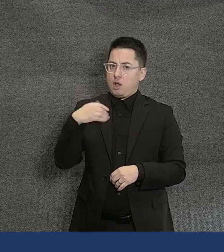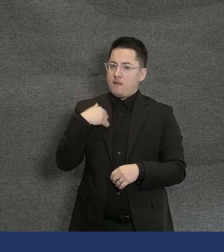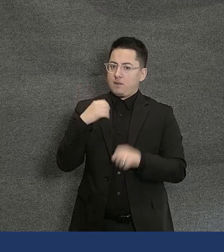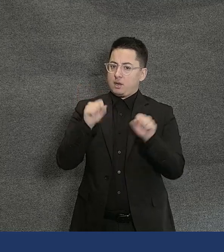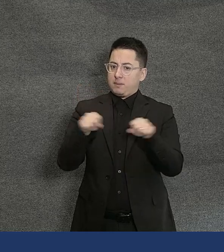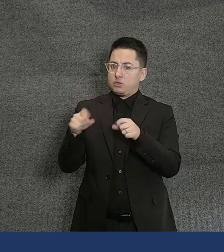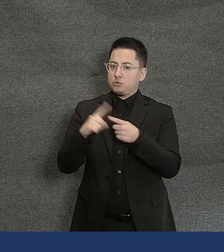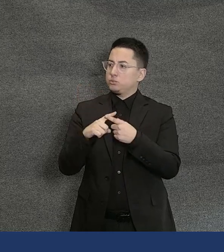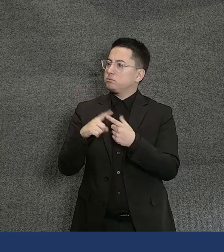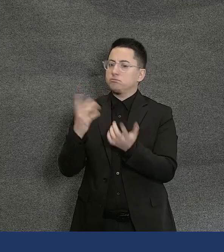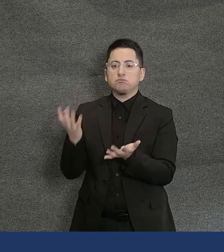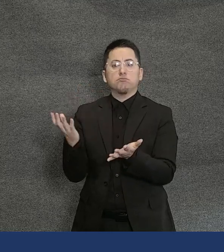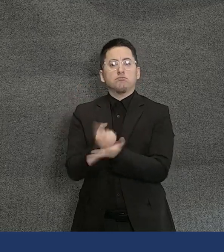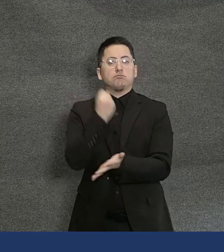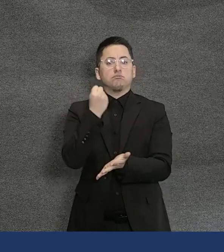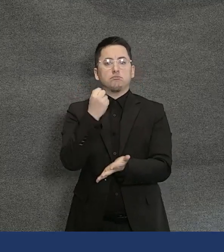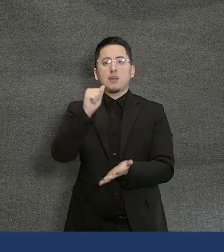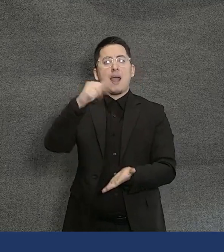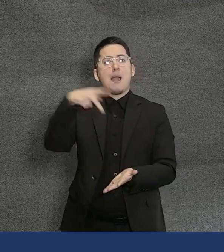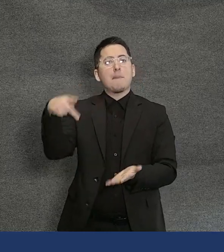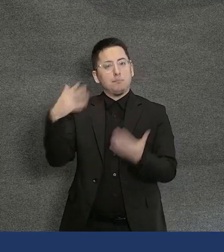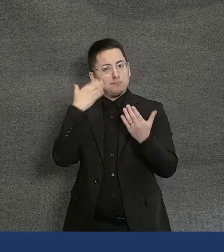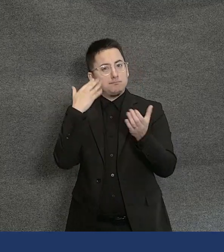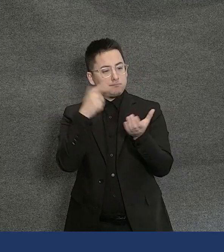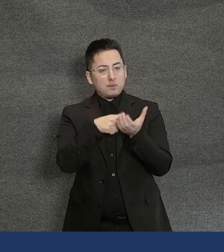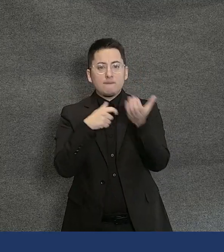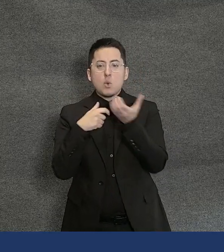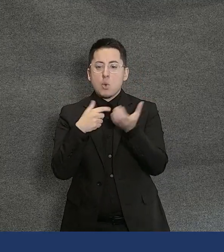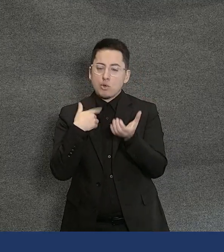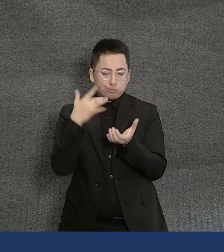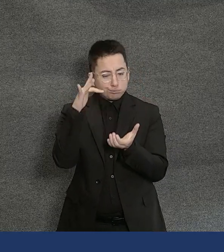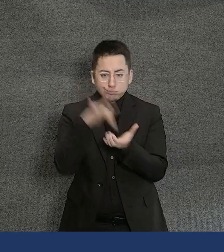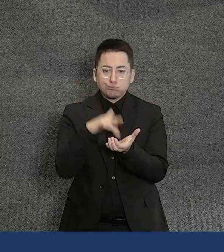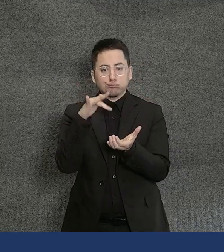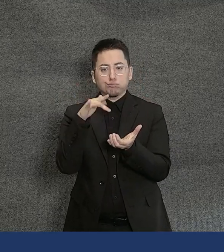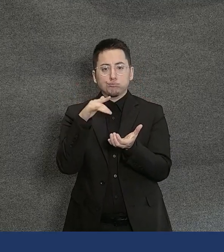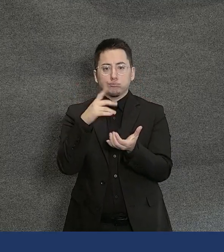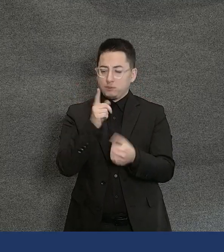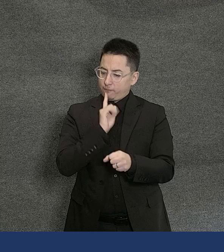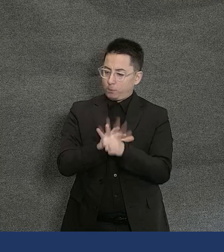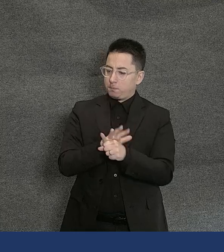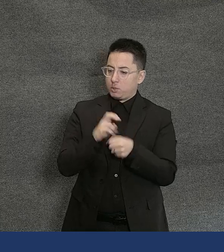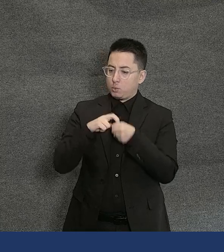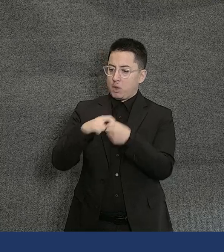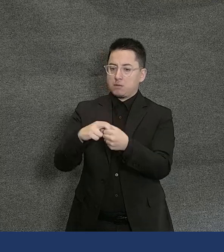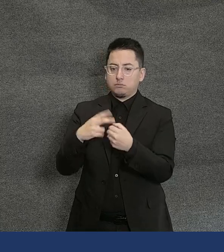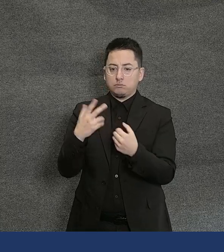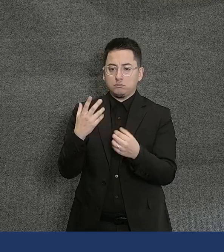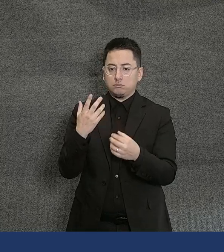apps to book a ride. And within a couple of minutes, a ride shows up.